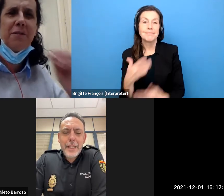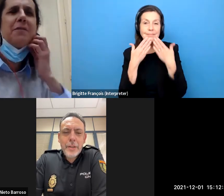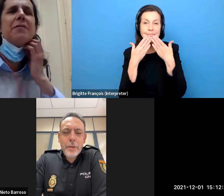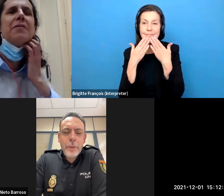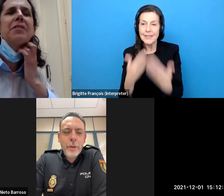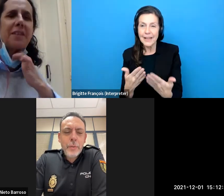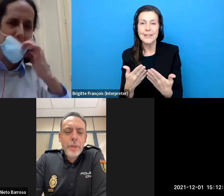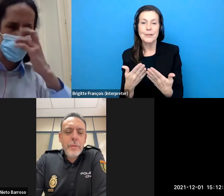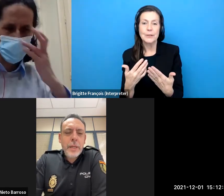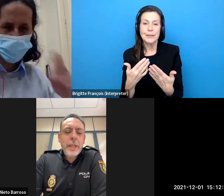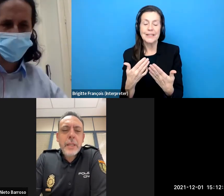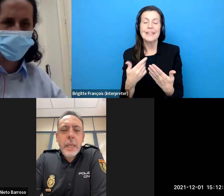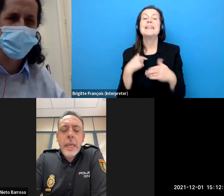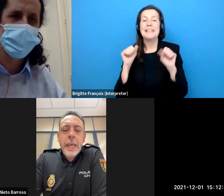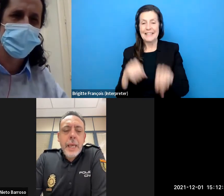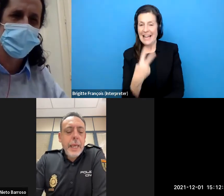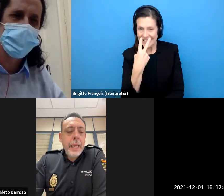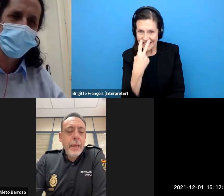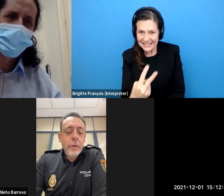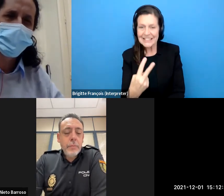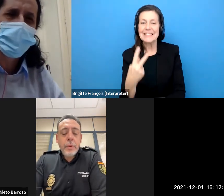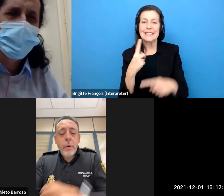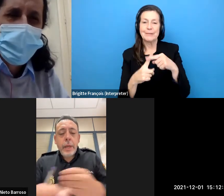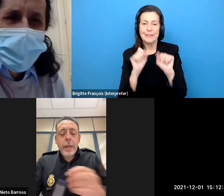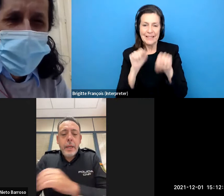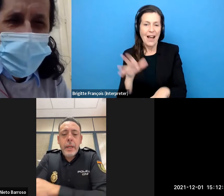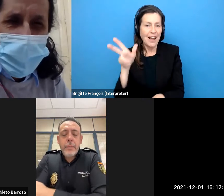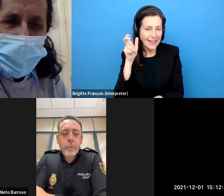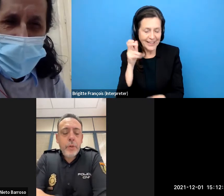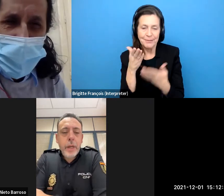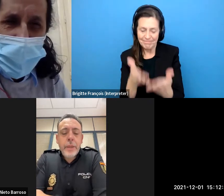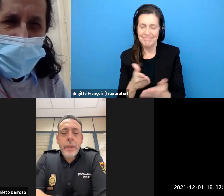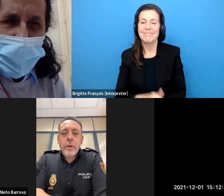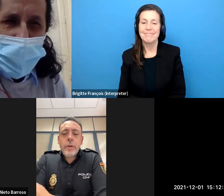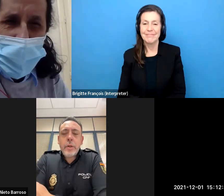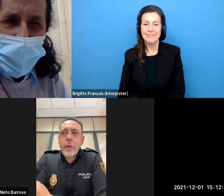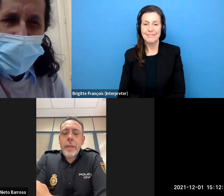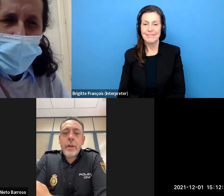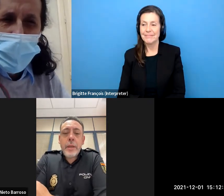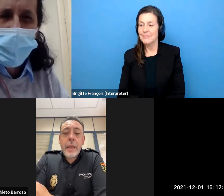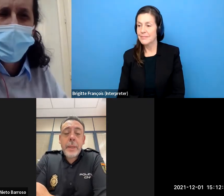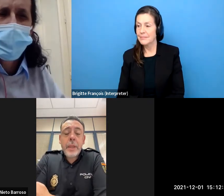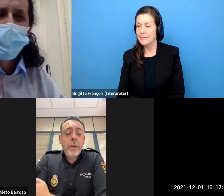Thank you very much. First of all, thank you for the invitation